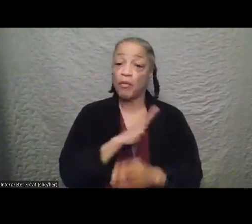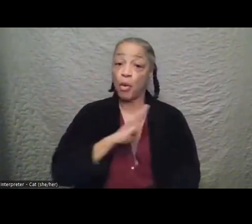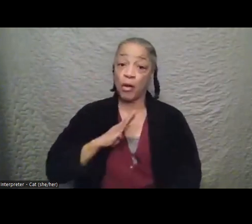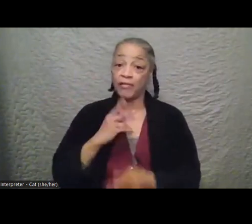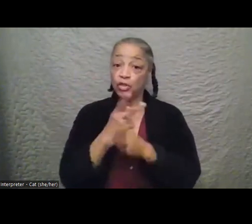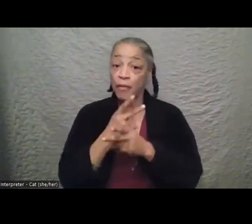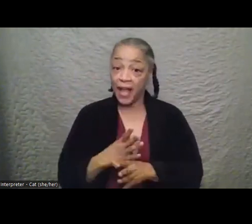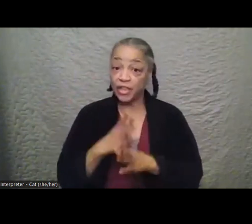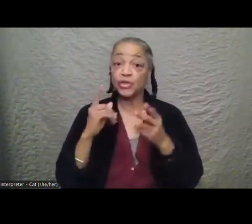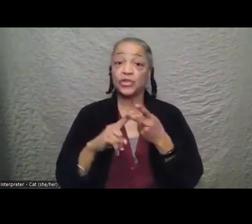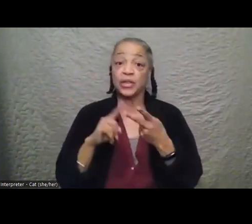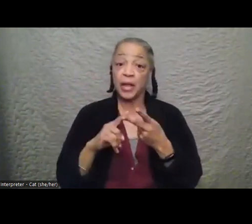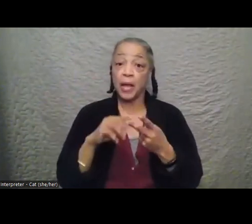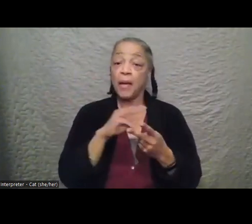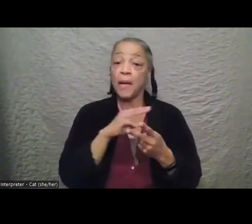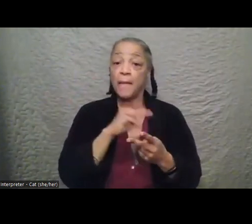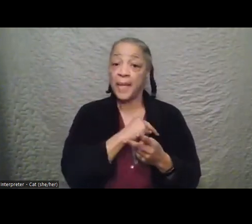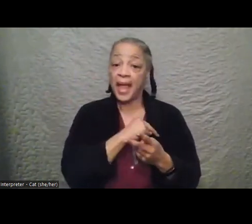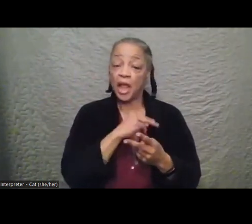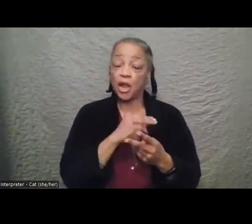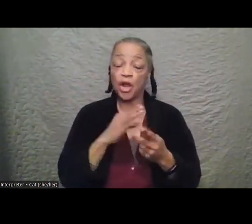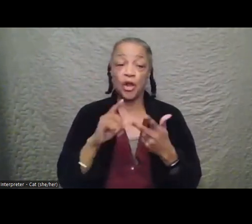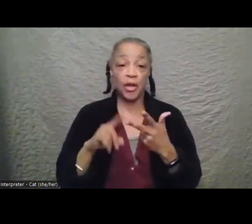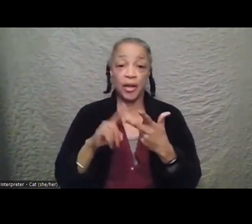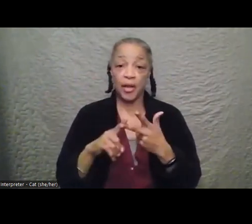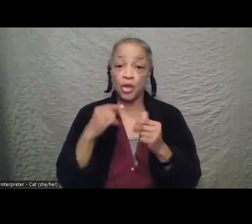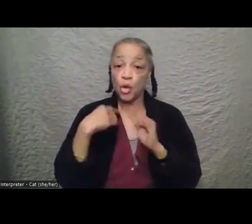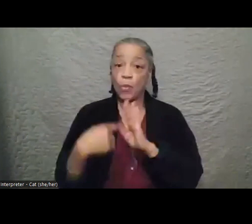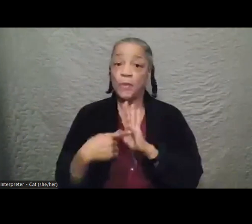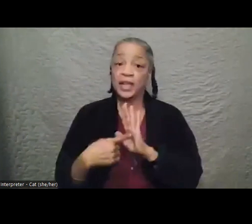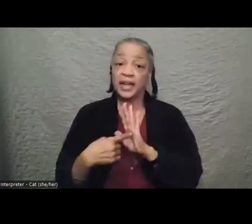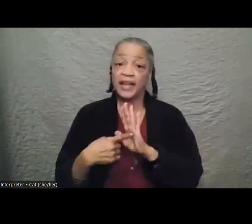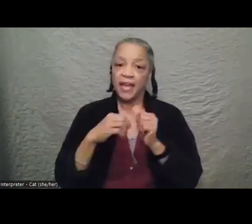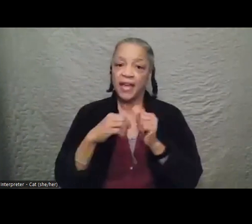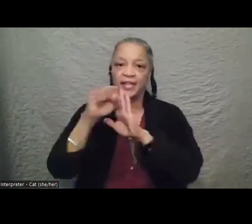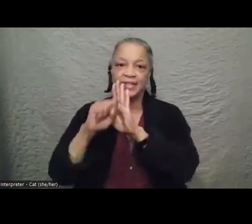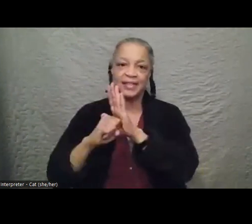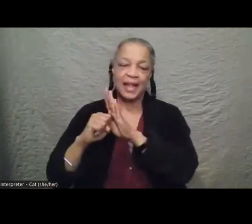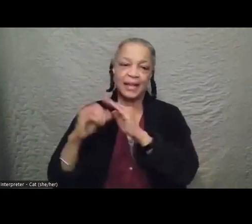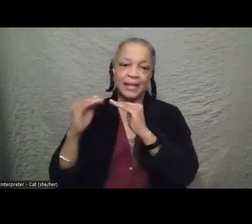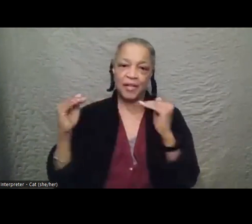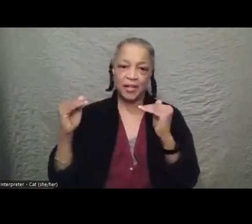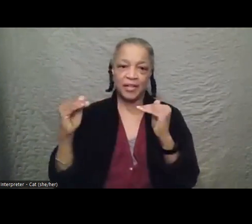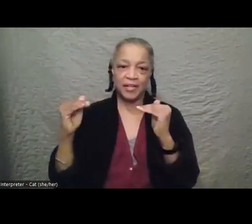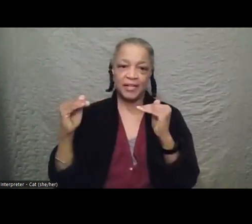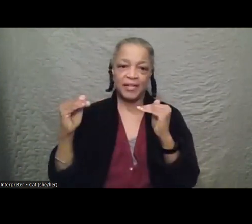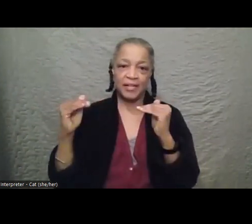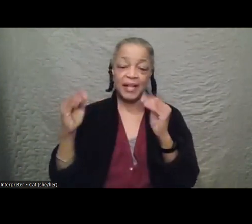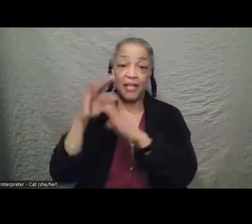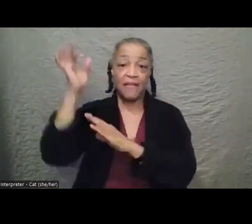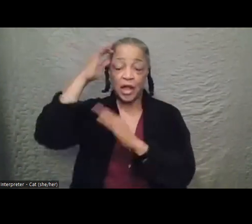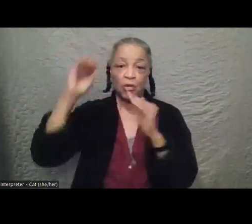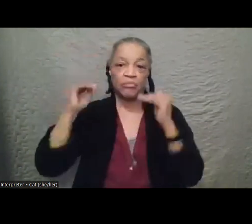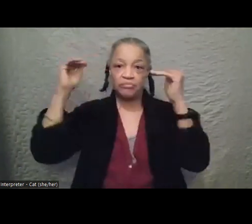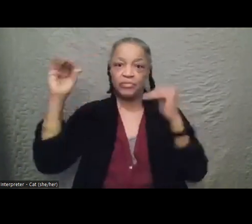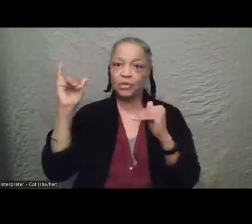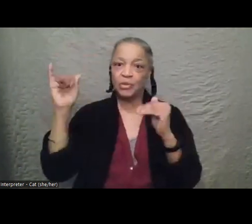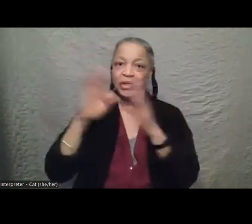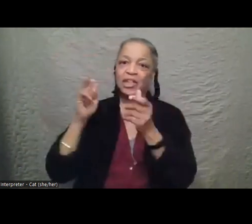to your mayor, reach out to your representatives at the state level and the federal level . I